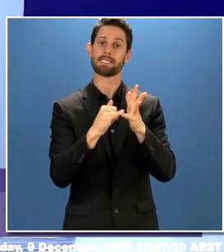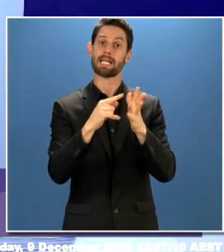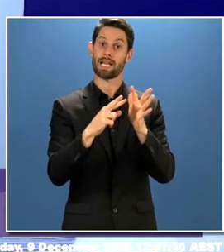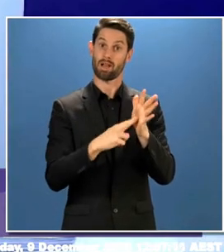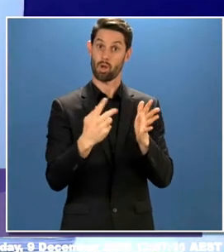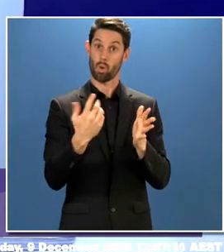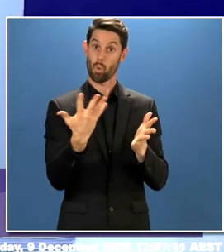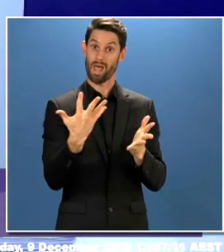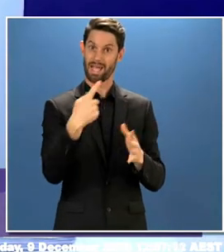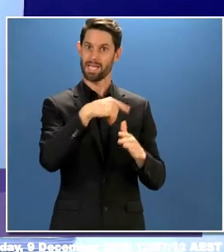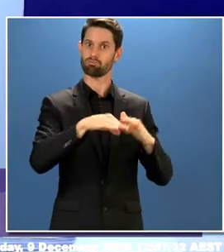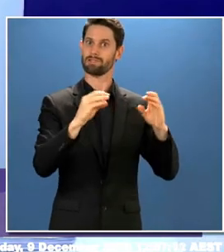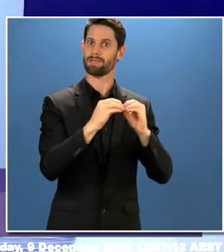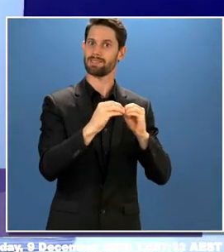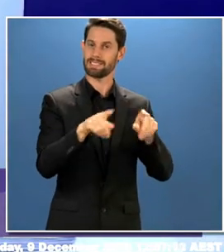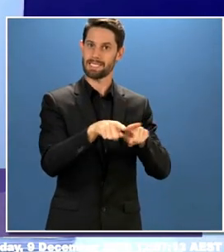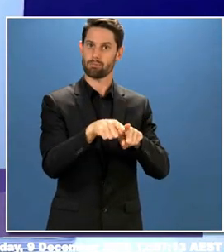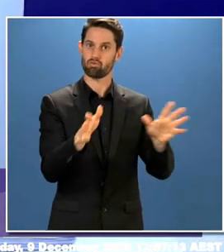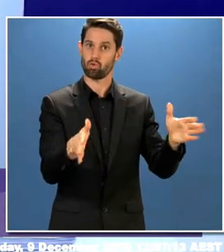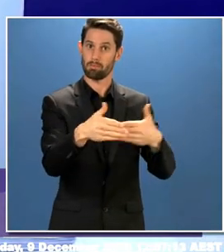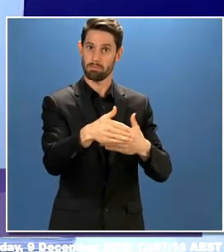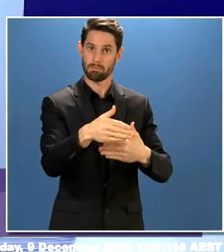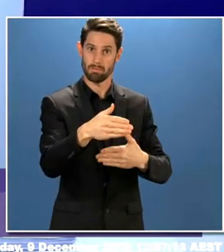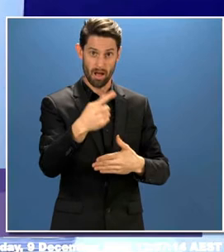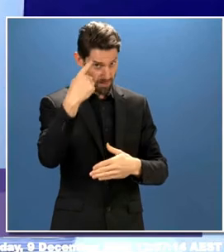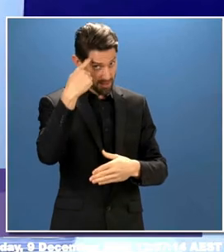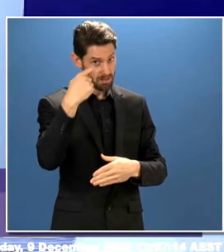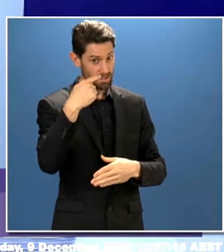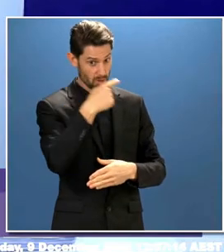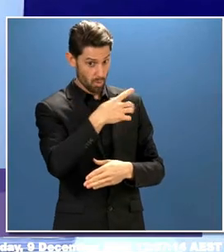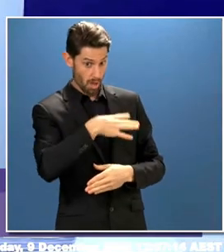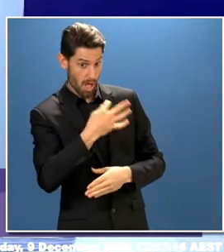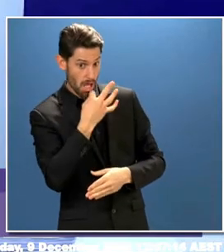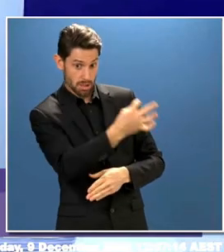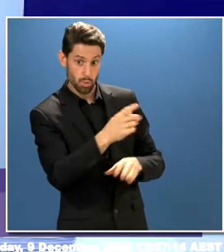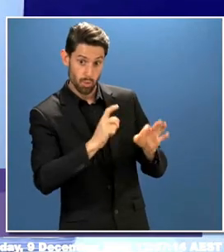I'm pretty sure Commissioner Atkinson is a taxpayer, so she might have some questions for you.